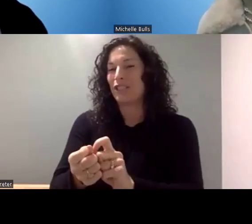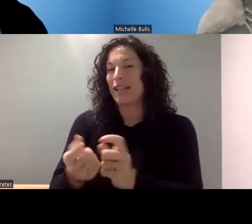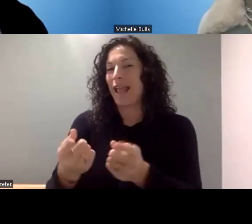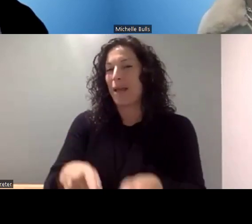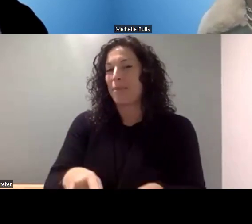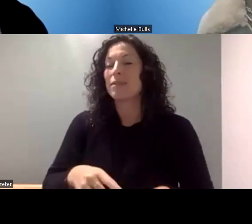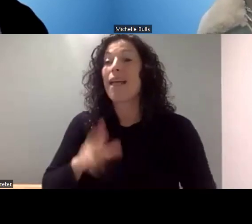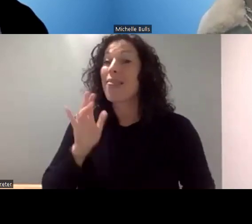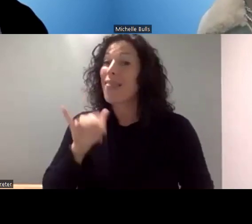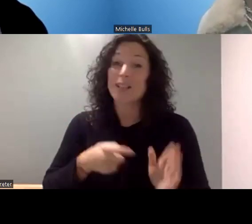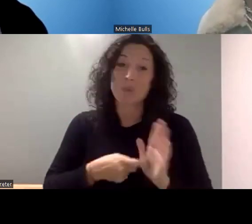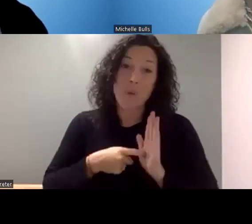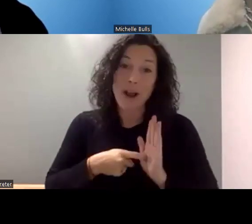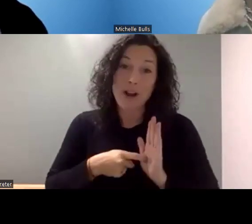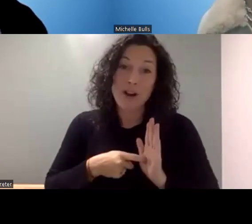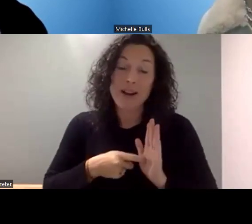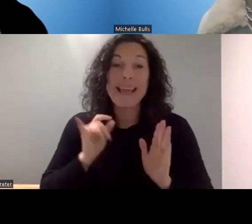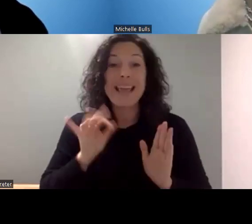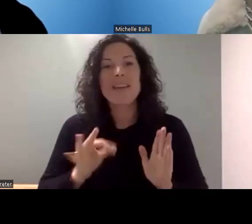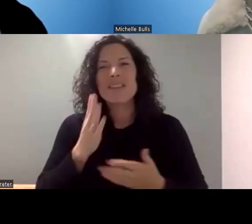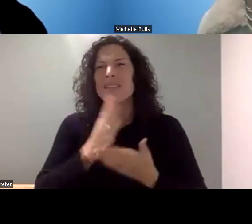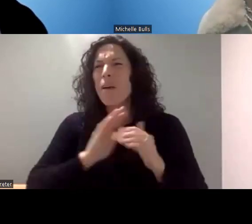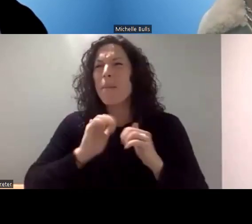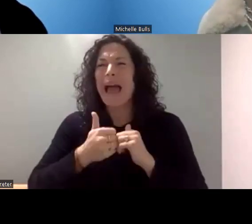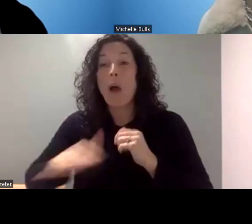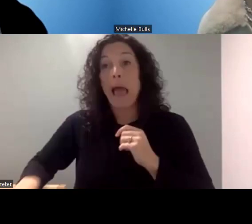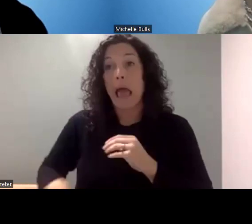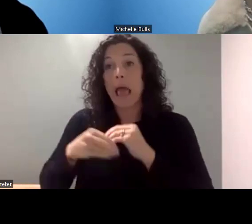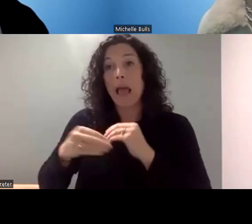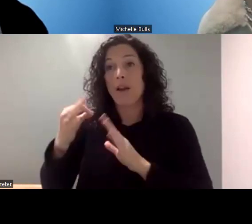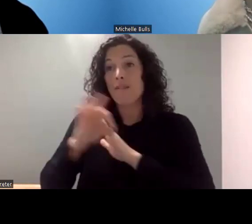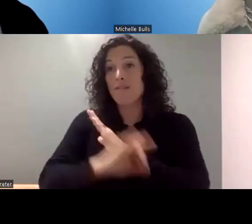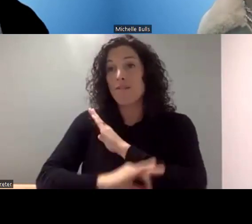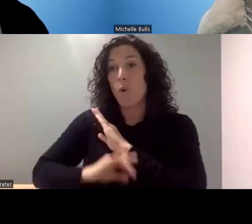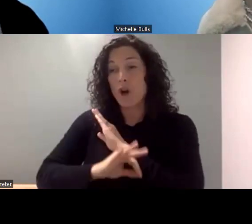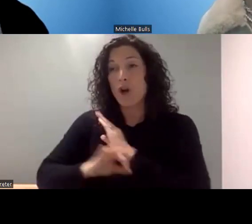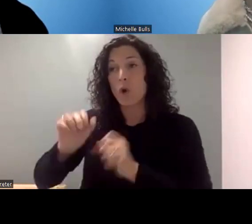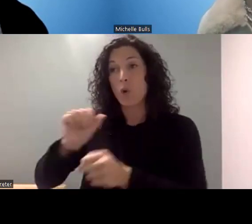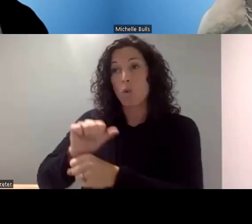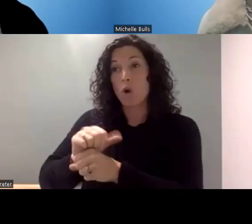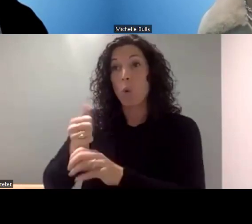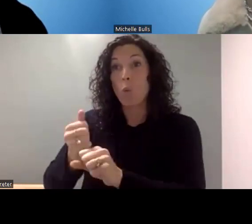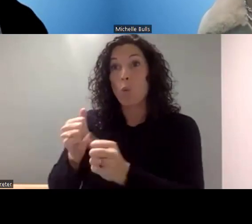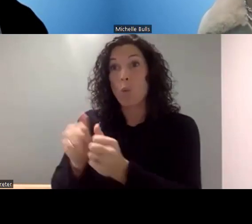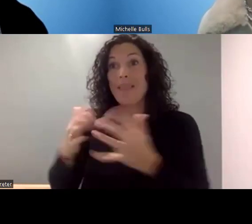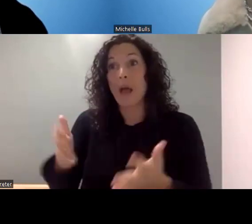If somehow foreign work has been added without obtaining that prior approval, you need to reach out to NIH immediately